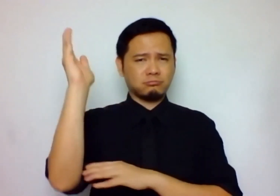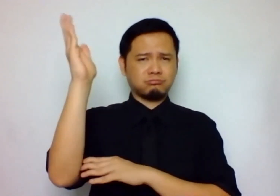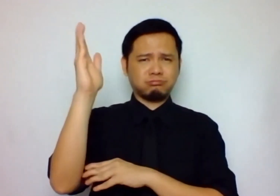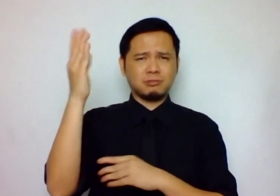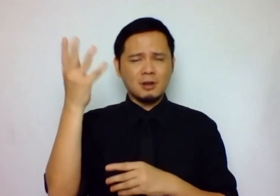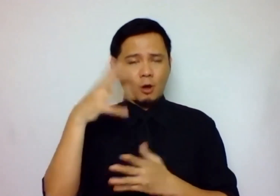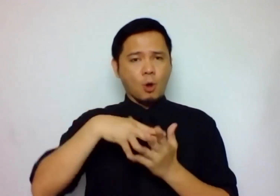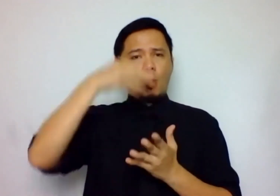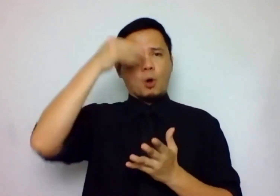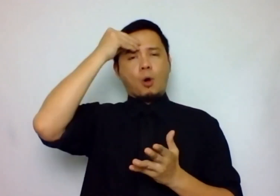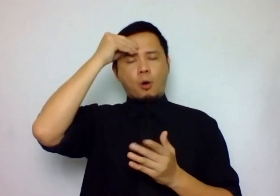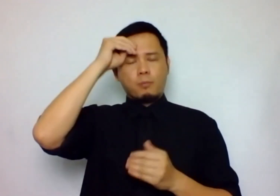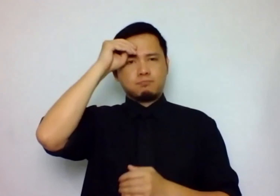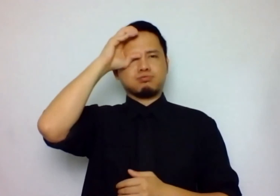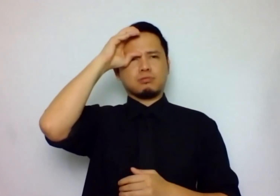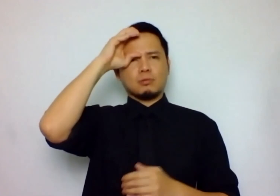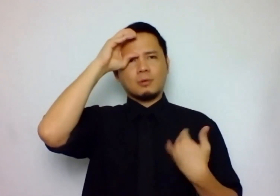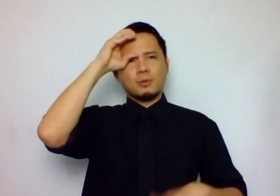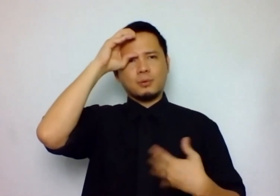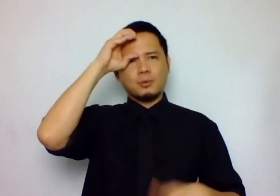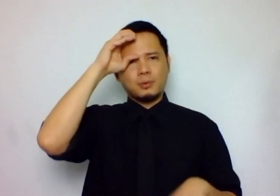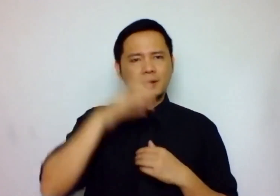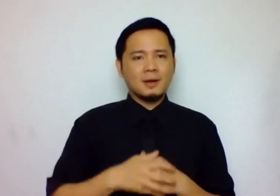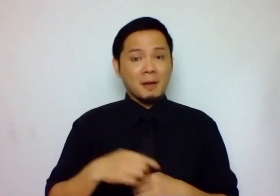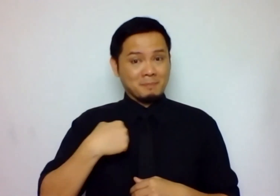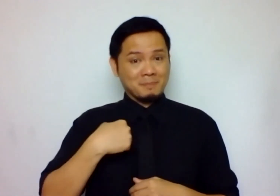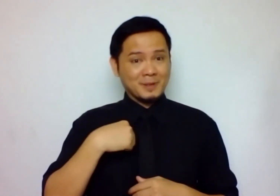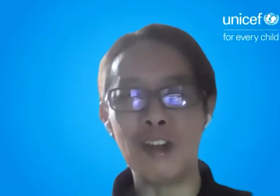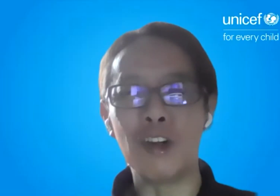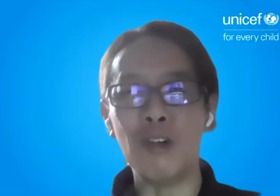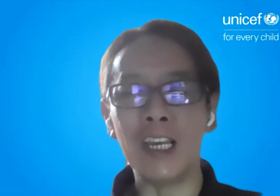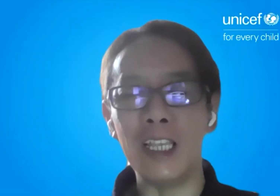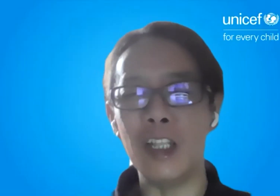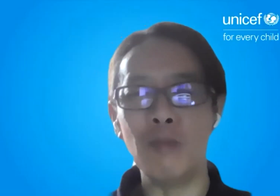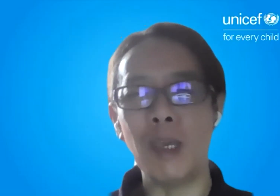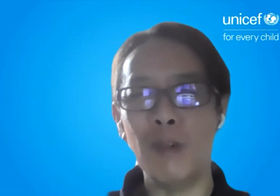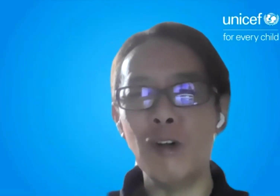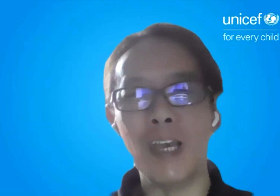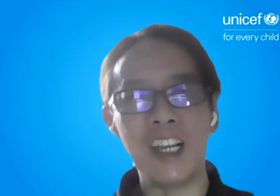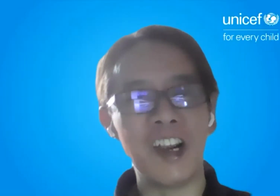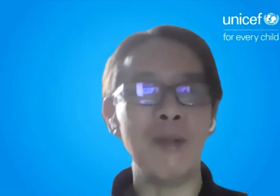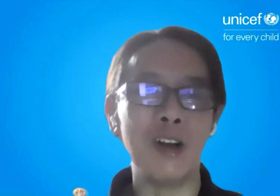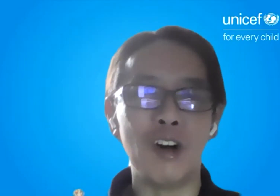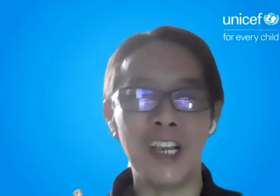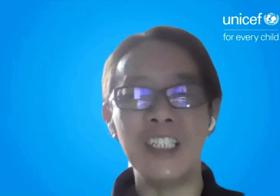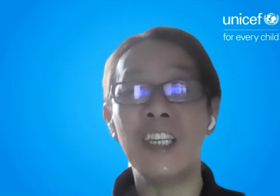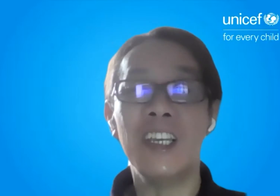Just to say I am one of the blue ones that you showed earlier, there were blue, grey, orange.